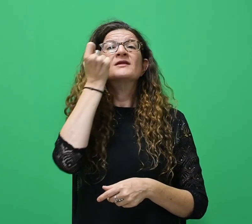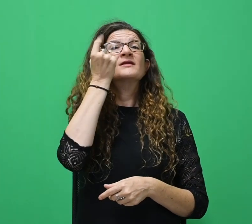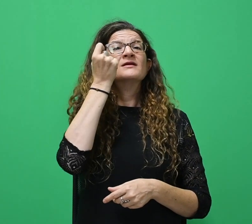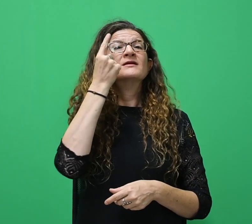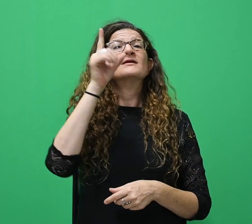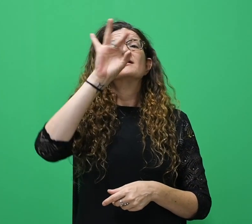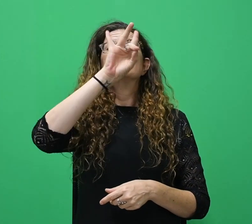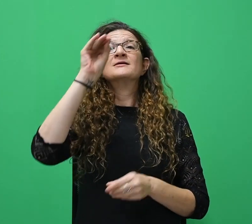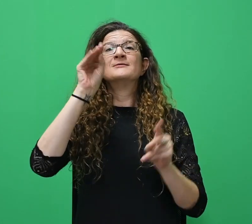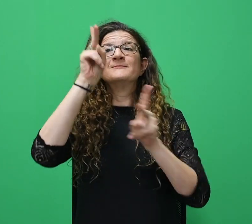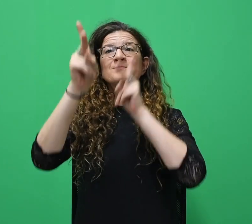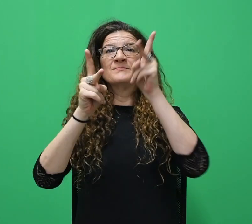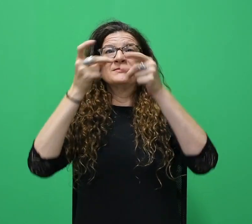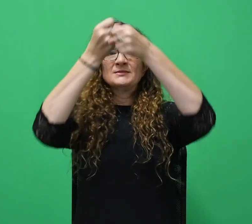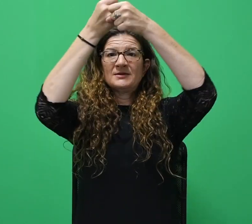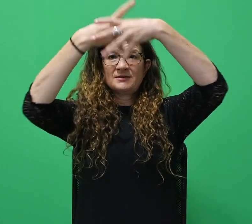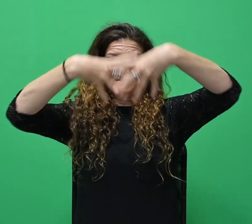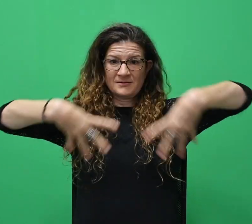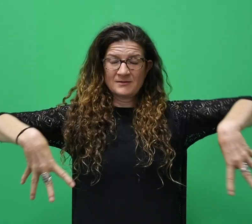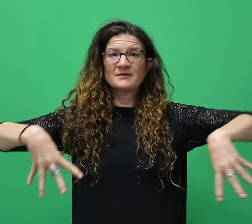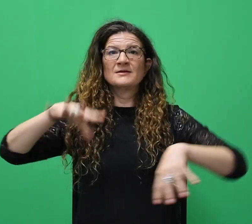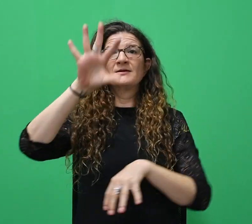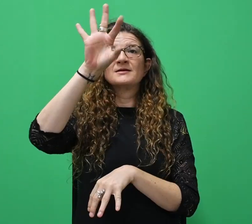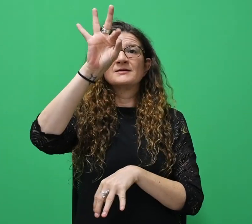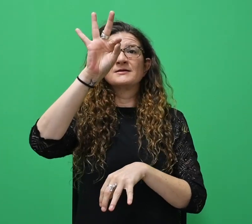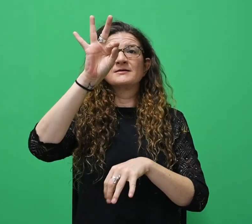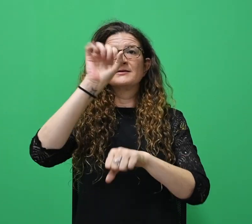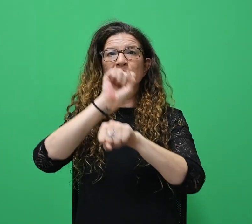However, 80 people are broken down into nine working groups